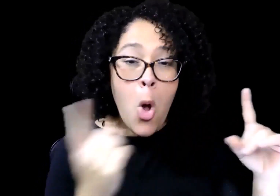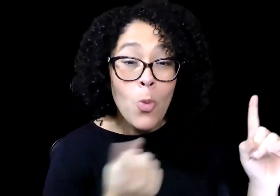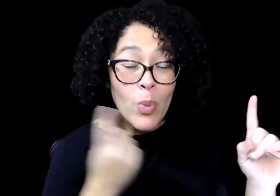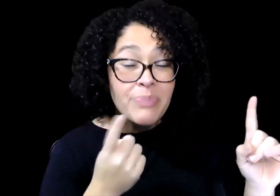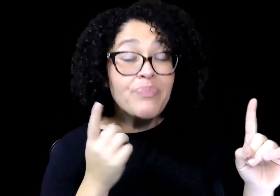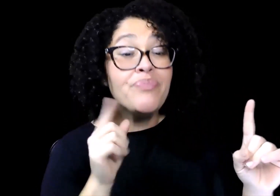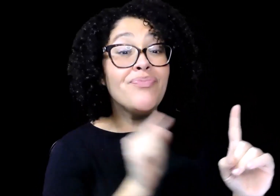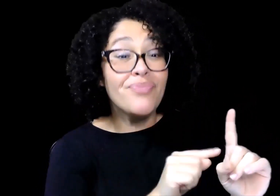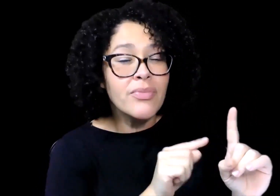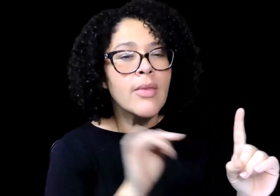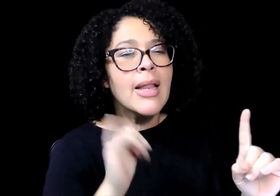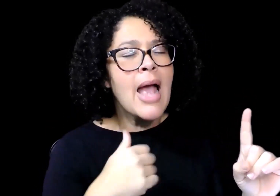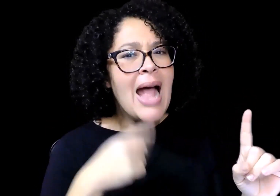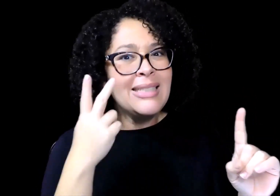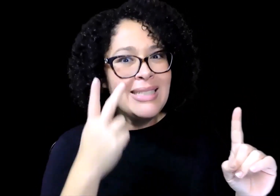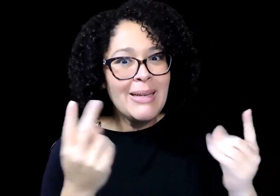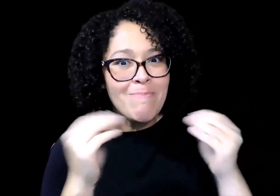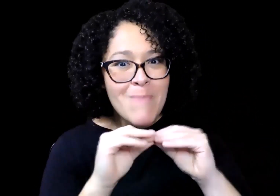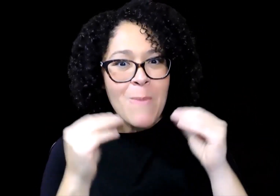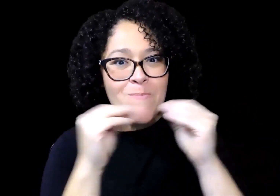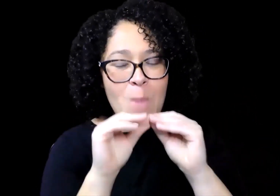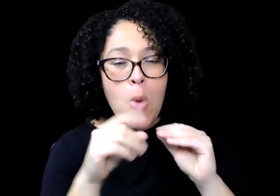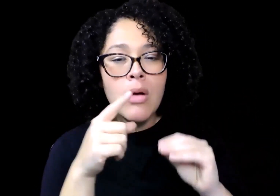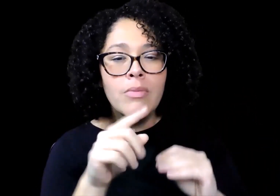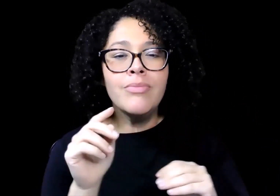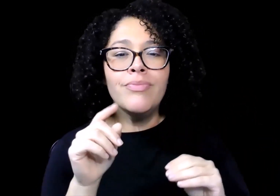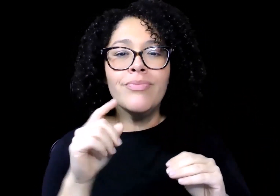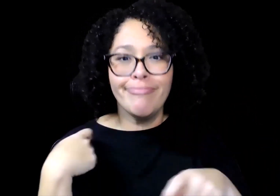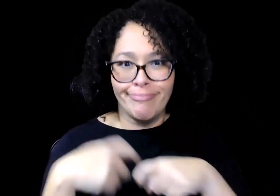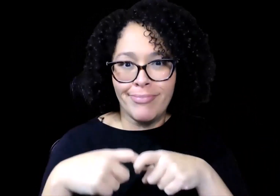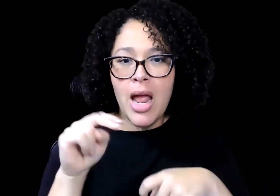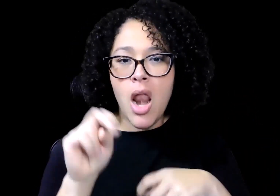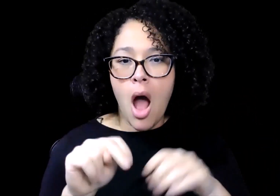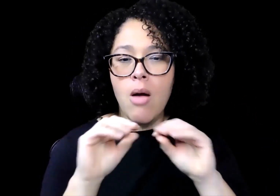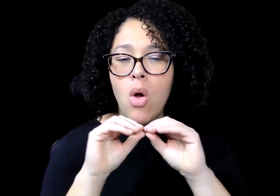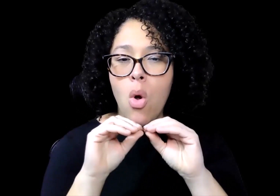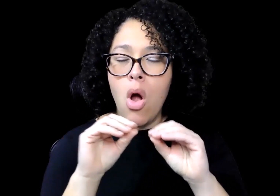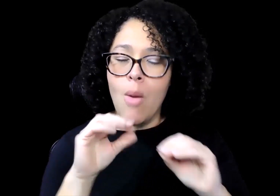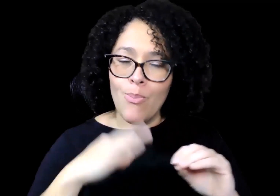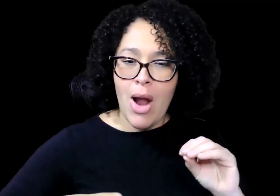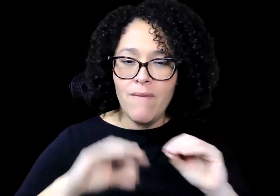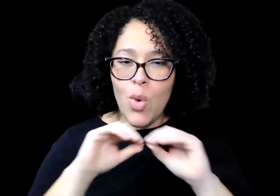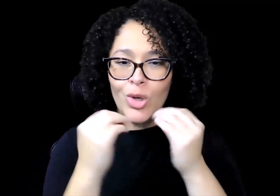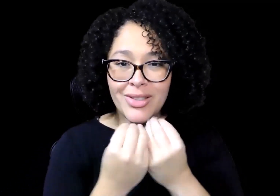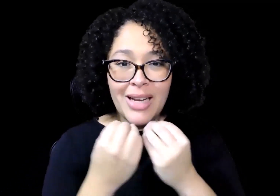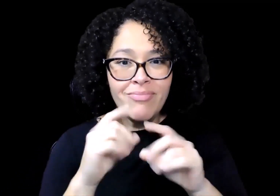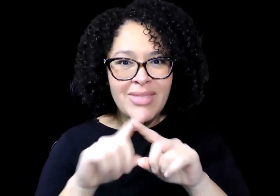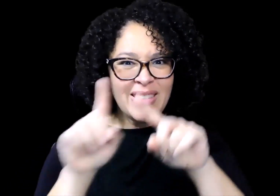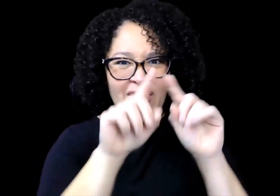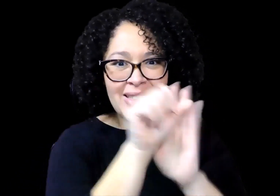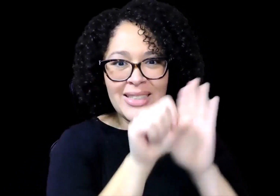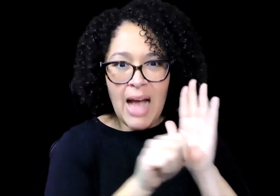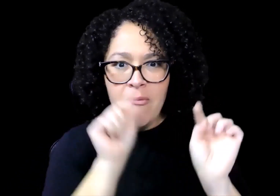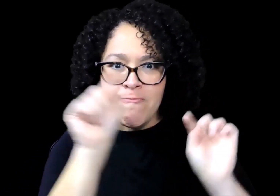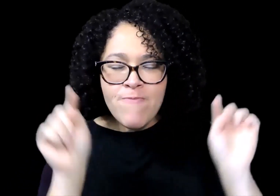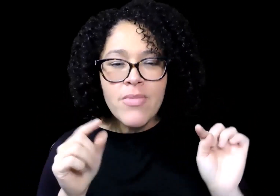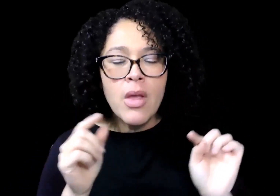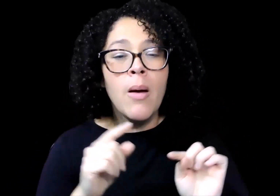but my heart belongs to them and I'm seeing more and more Hispanic non-profit organizations